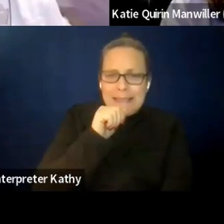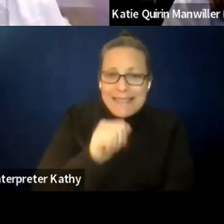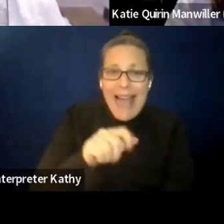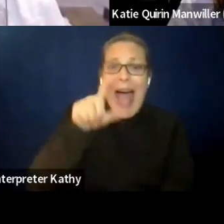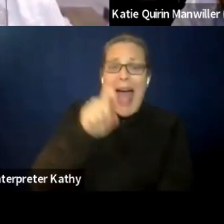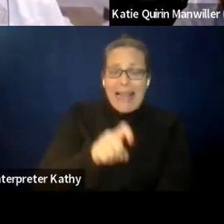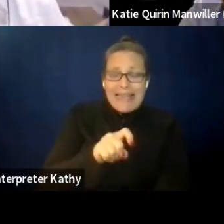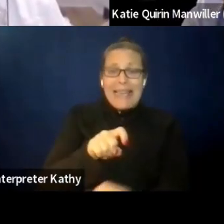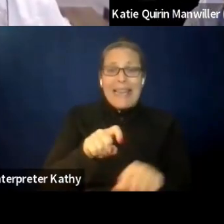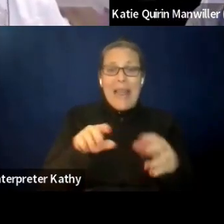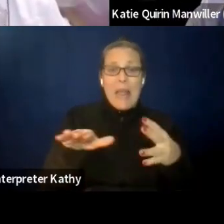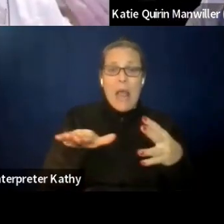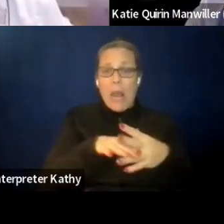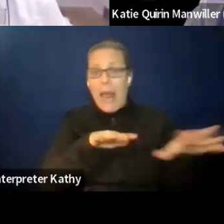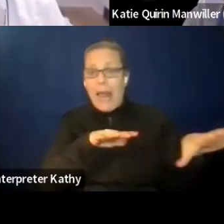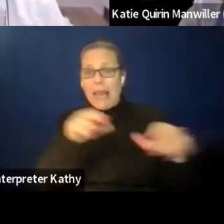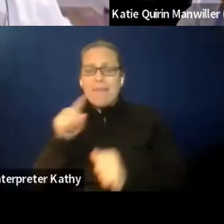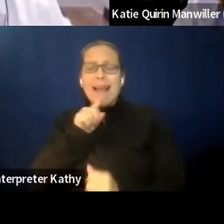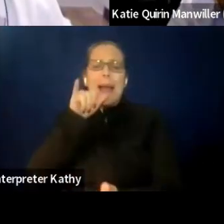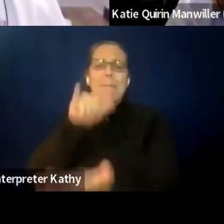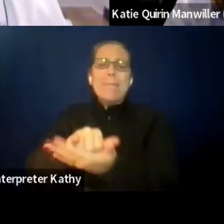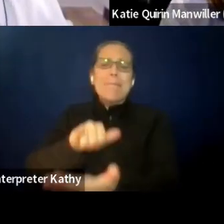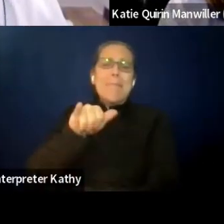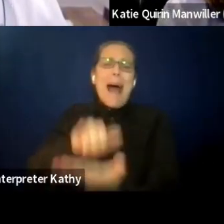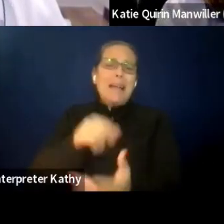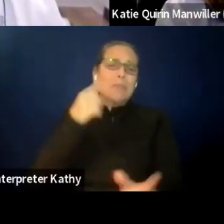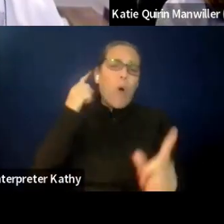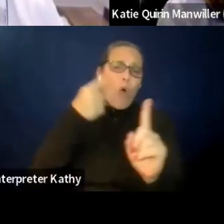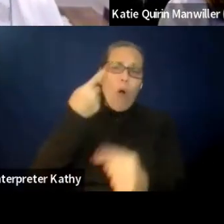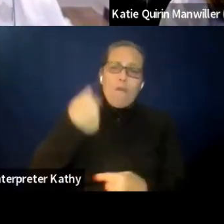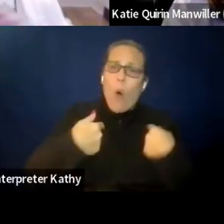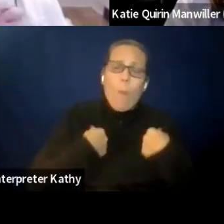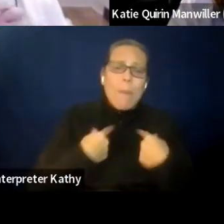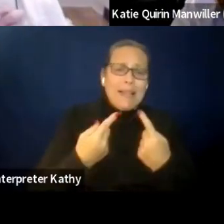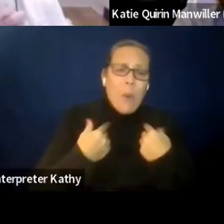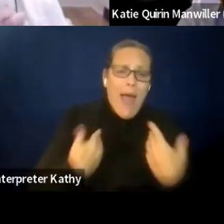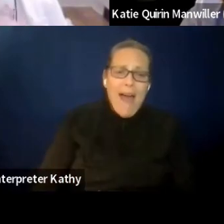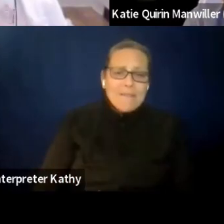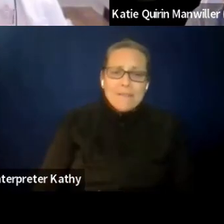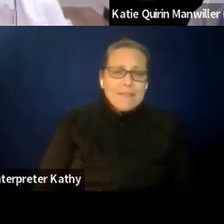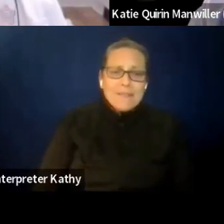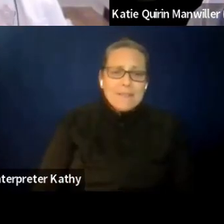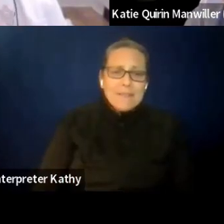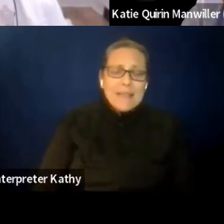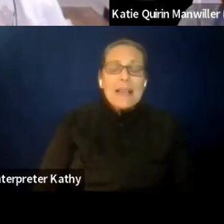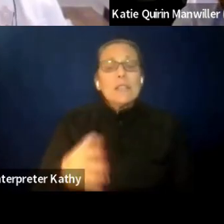years of employment, not needing leave is actually an impossible goal for